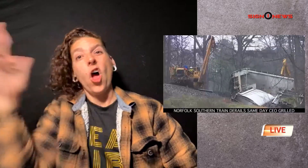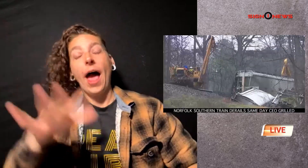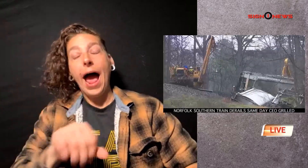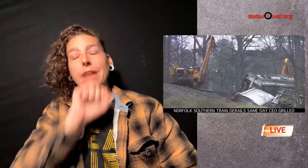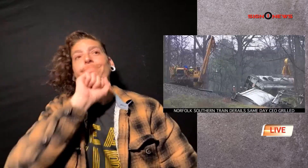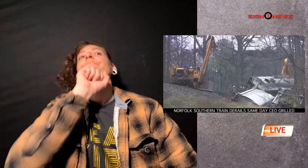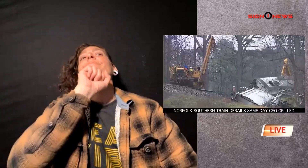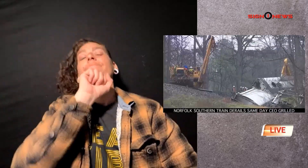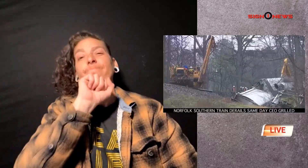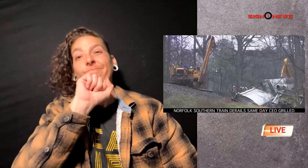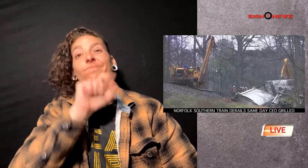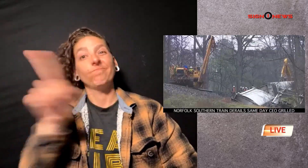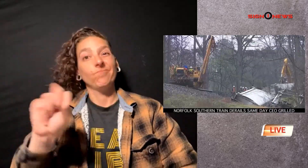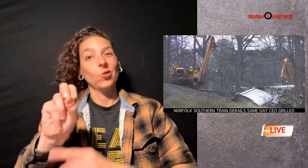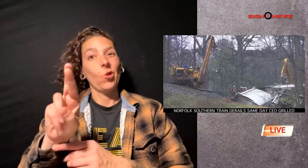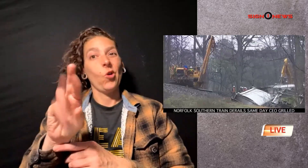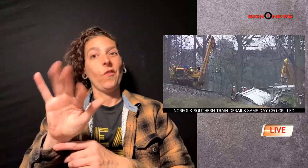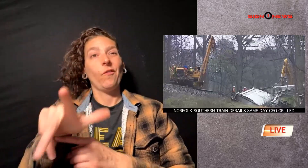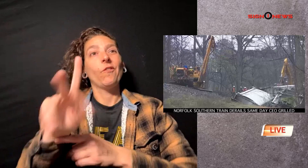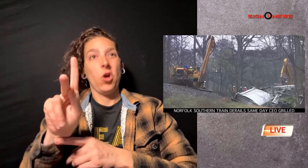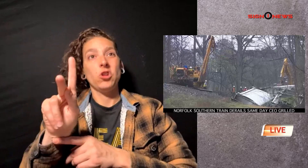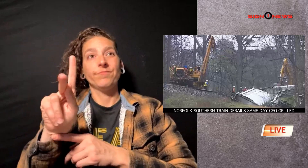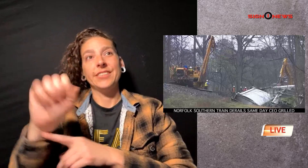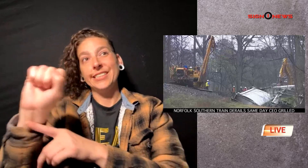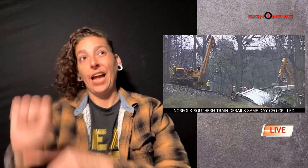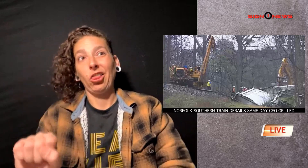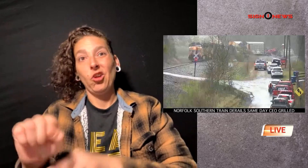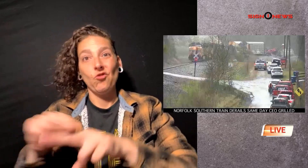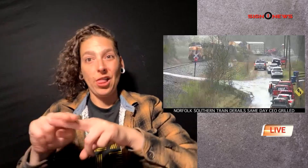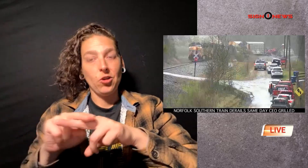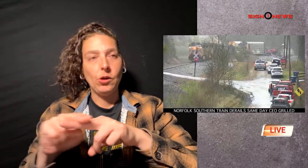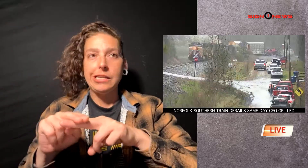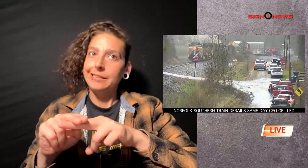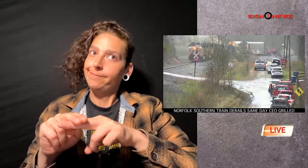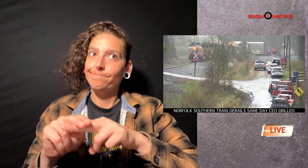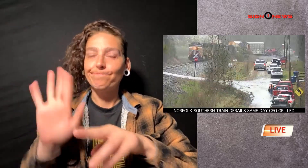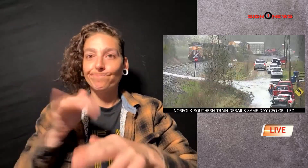there has been another setback for Norfolk Southern Railroad